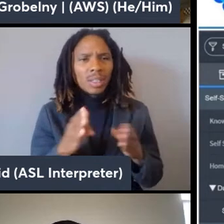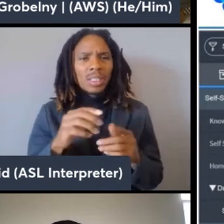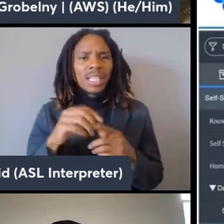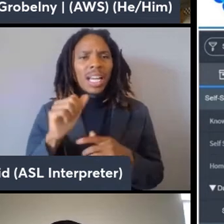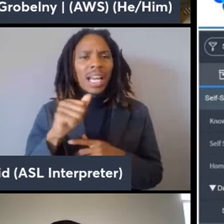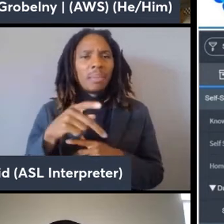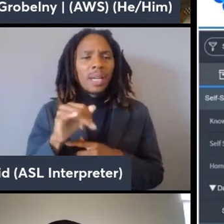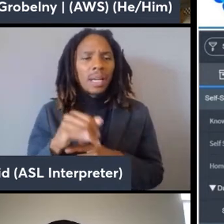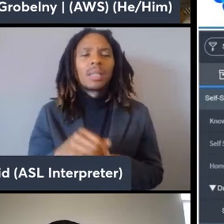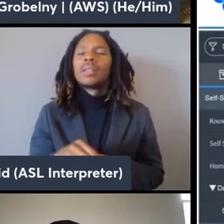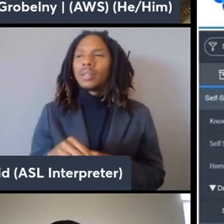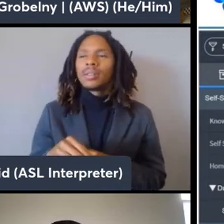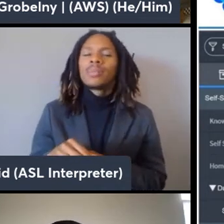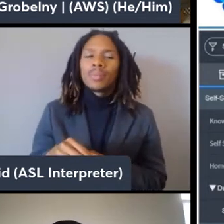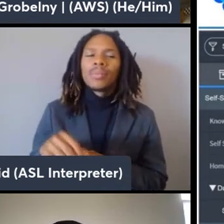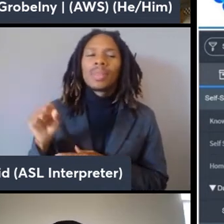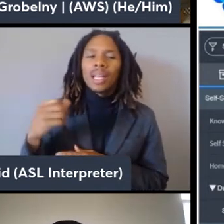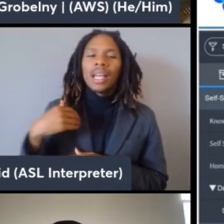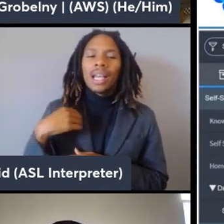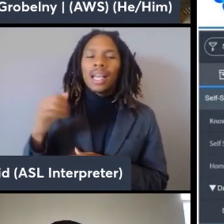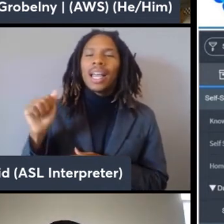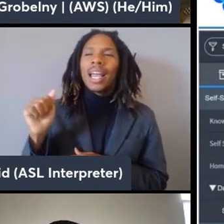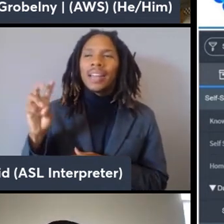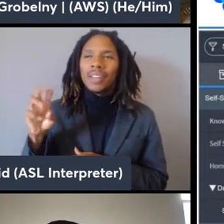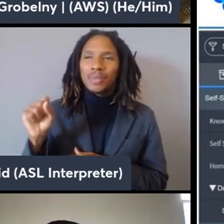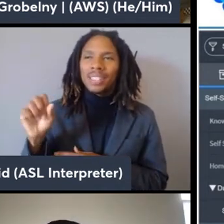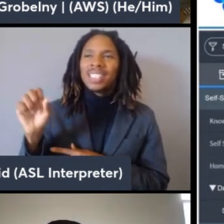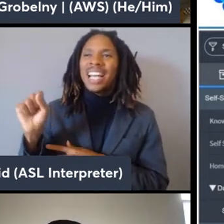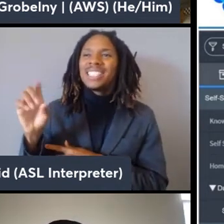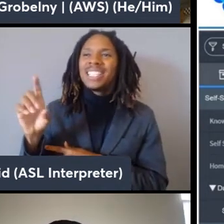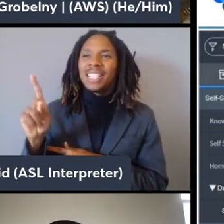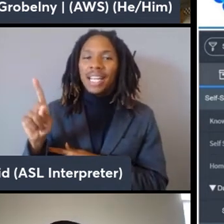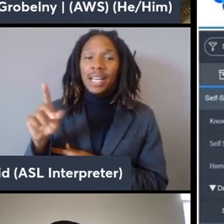Yeah, I have the AWS SDK links.